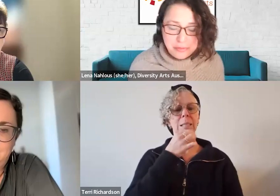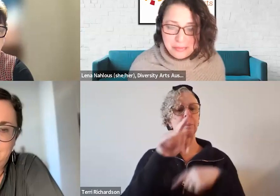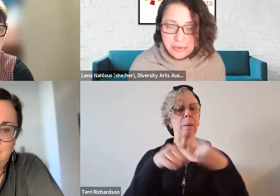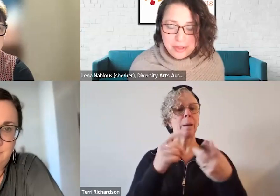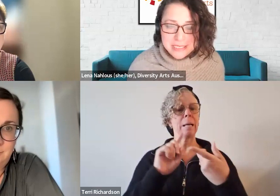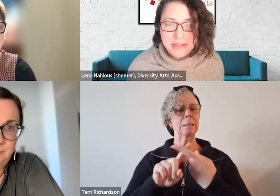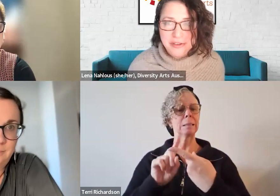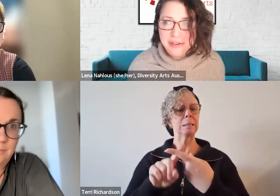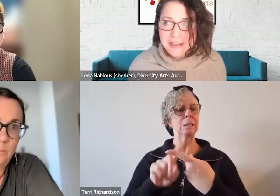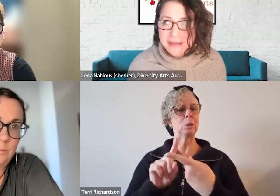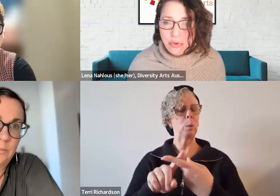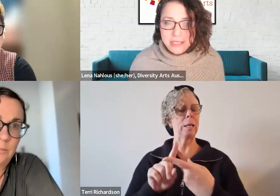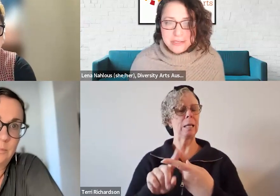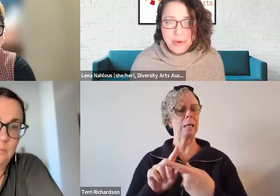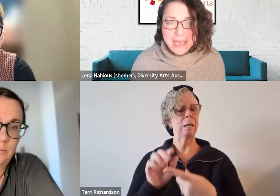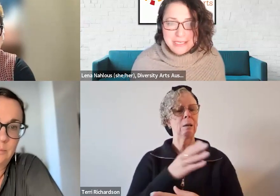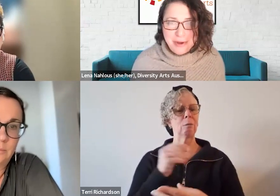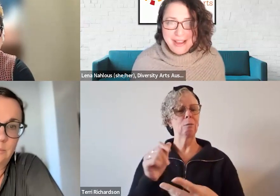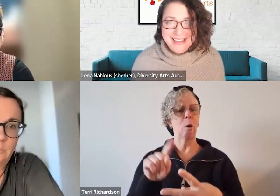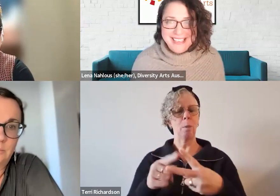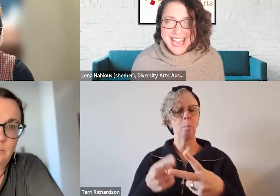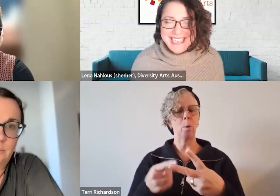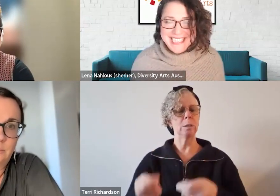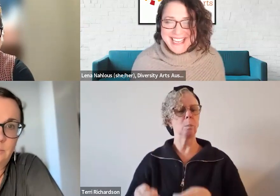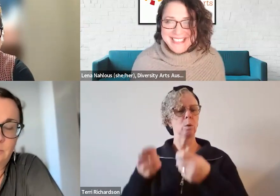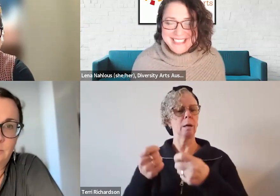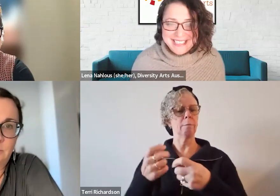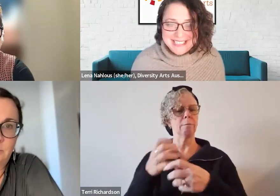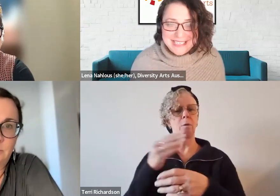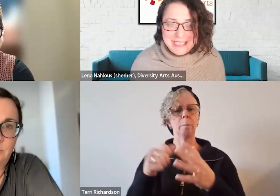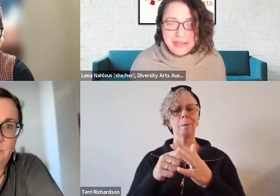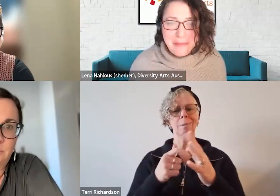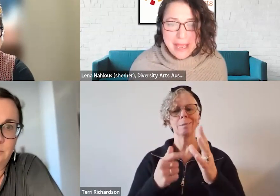of the points raised by Kate and Cecilia about what